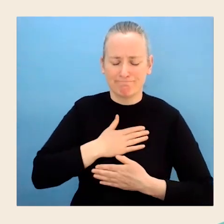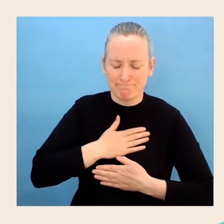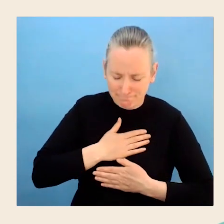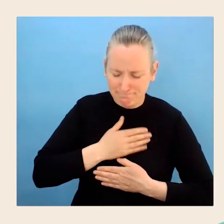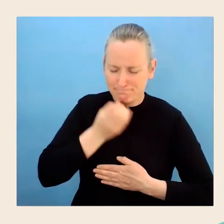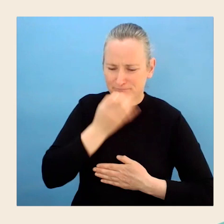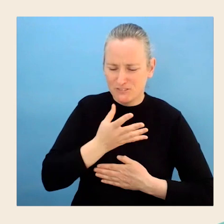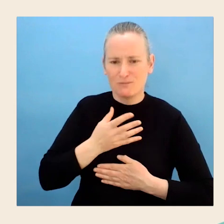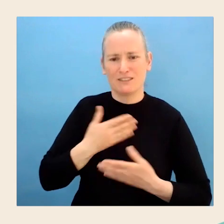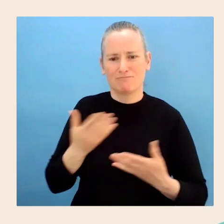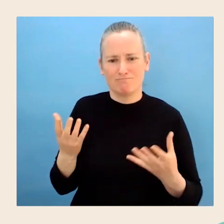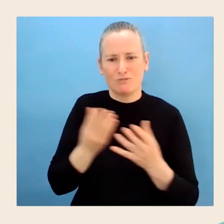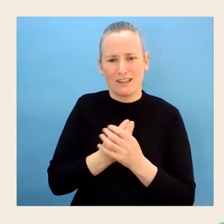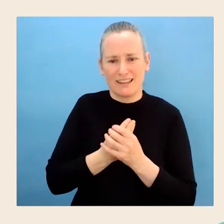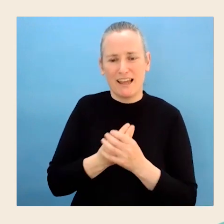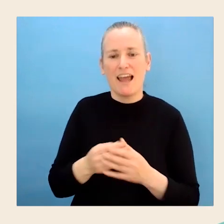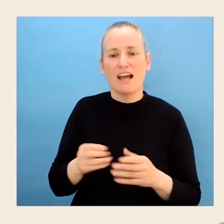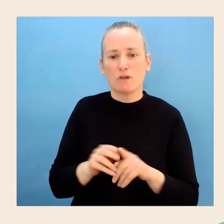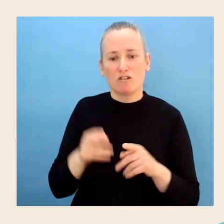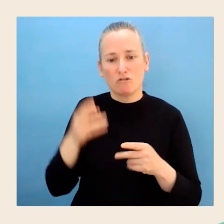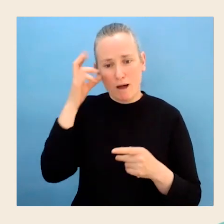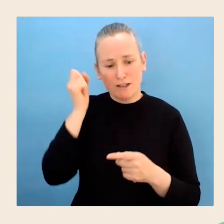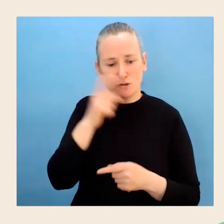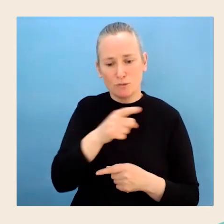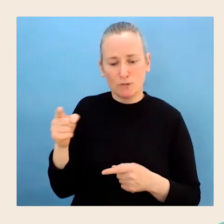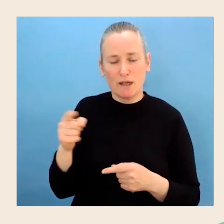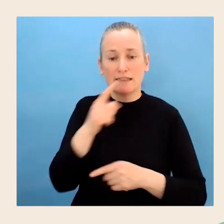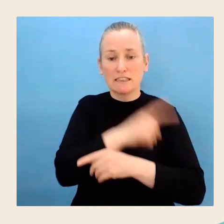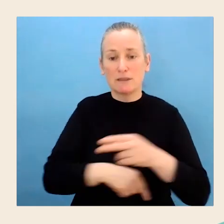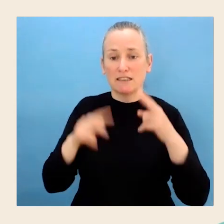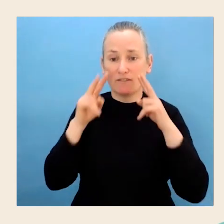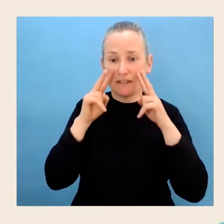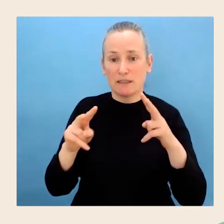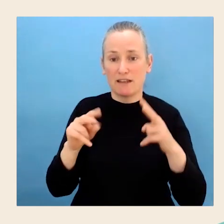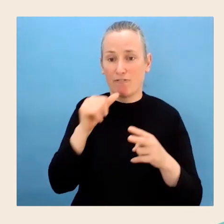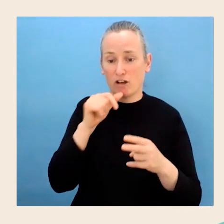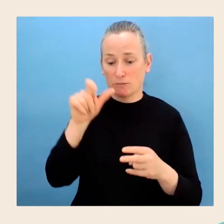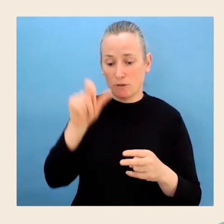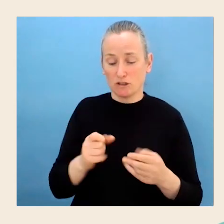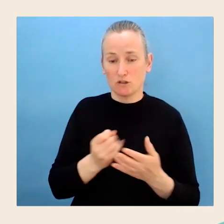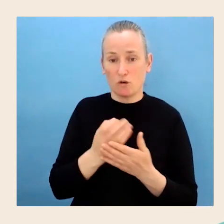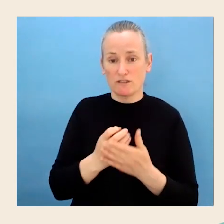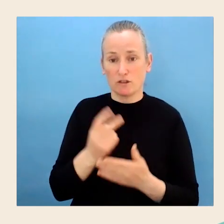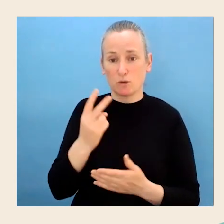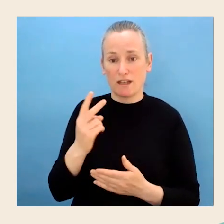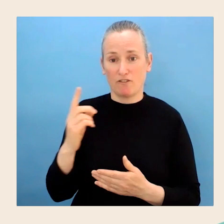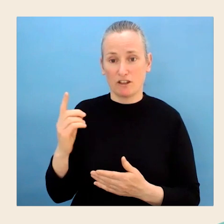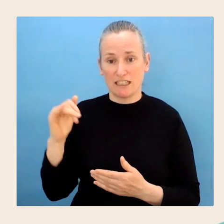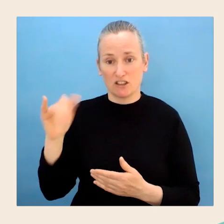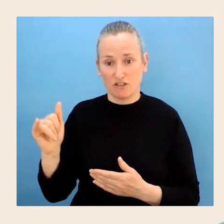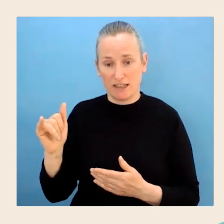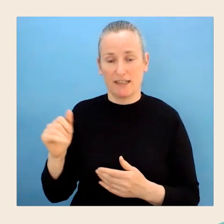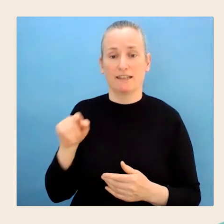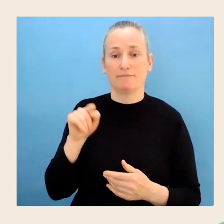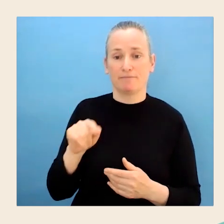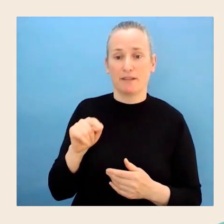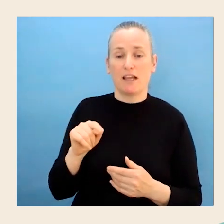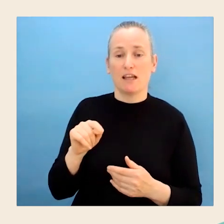that "Disability Visibility: First-Person Stories from the Twenty-First Century" Vintage Books, 2020, is available online from the dedicated festival bookseller,